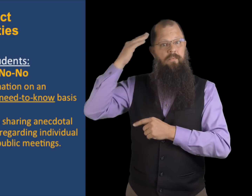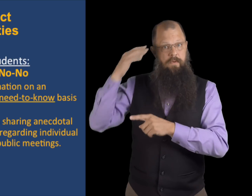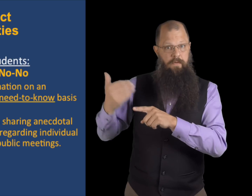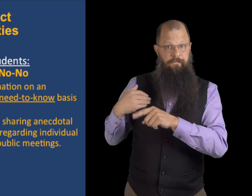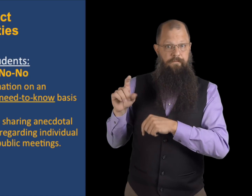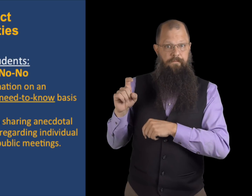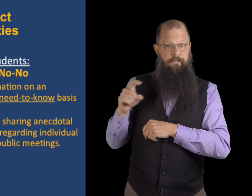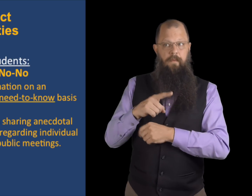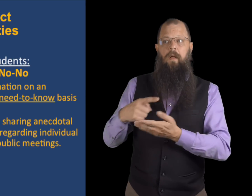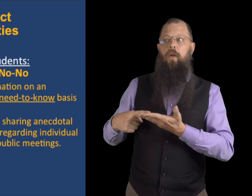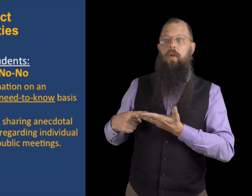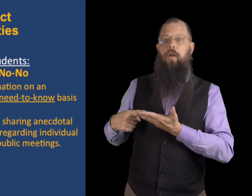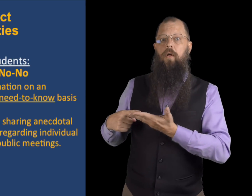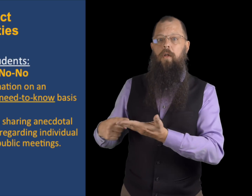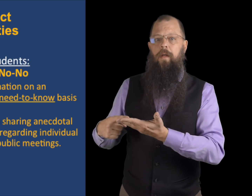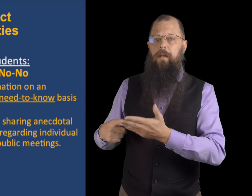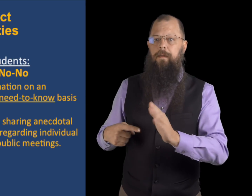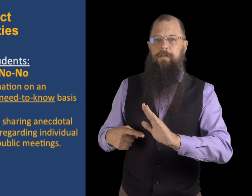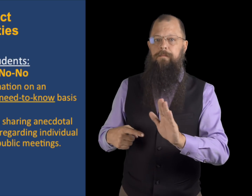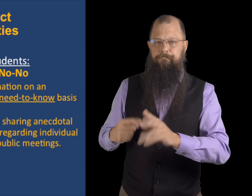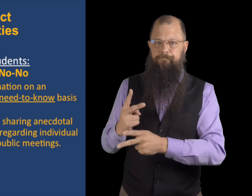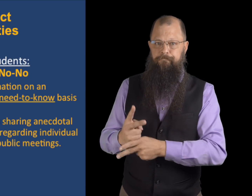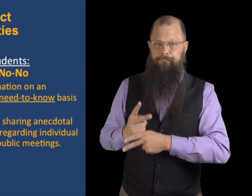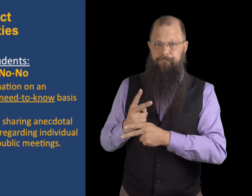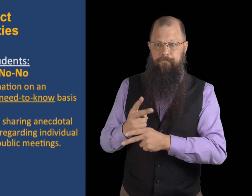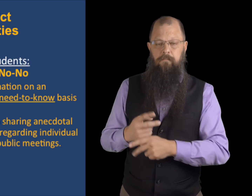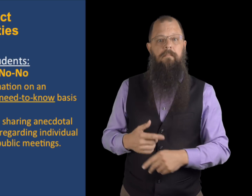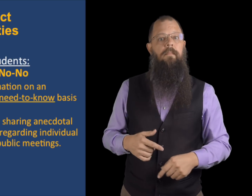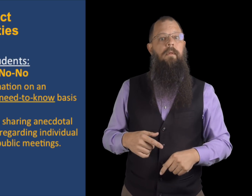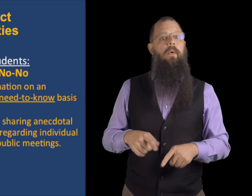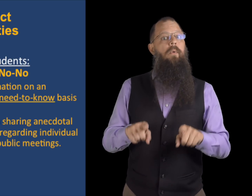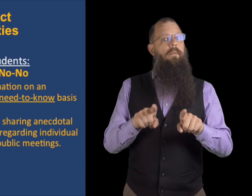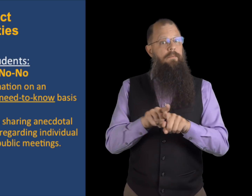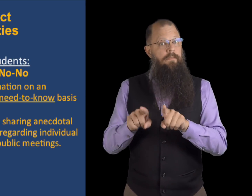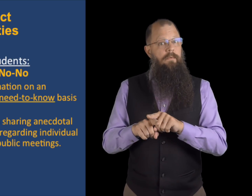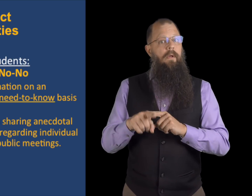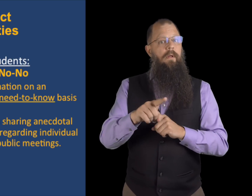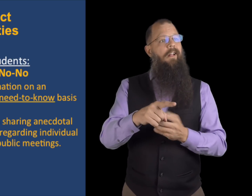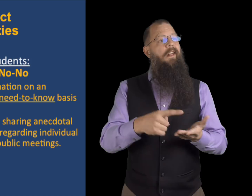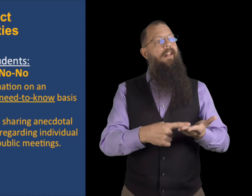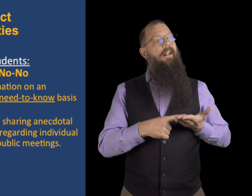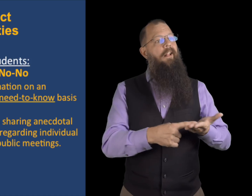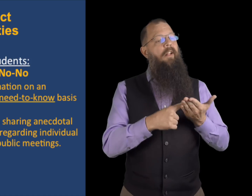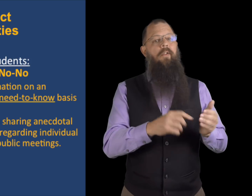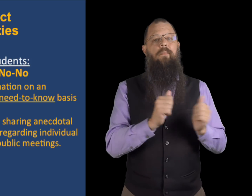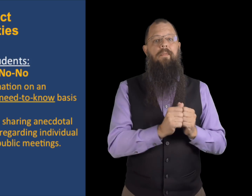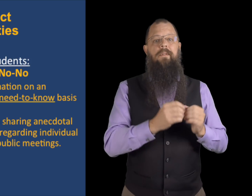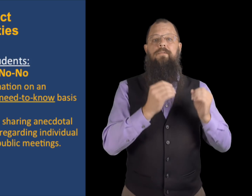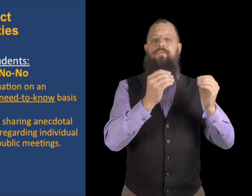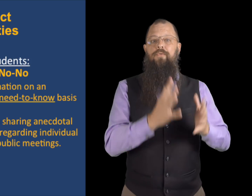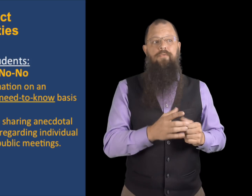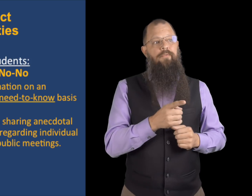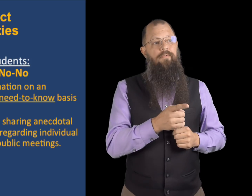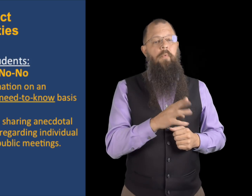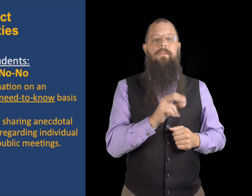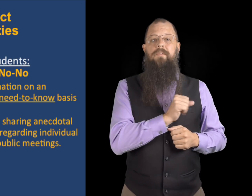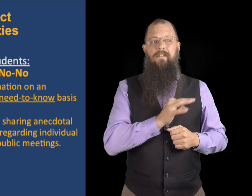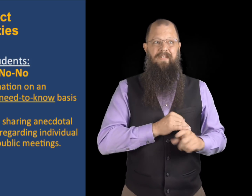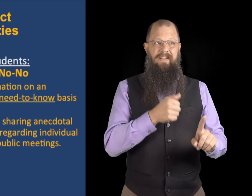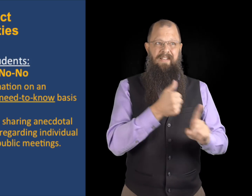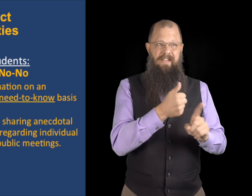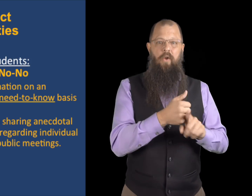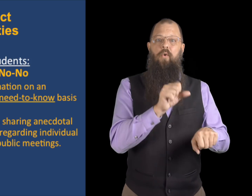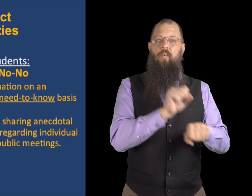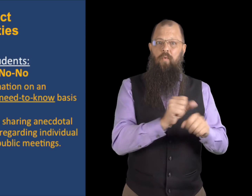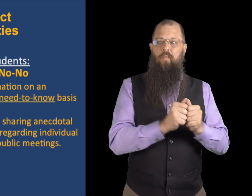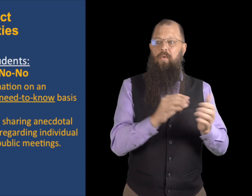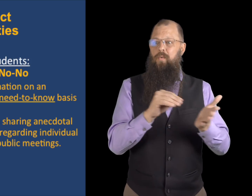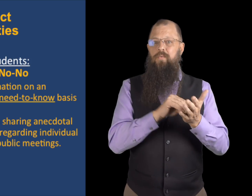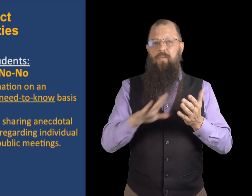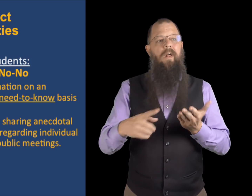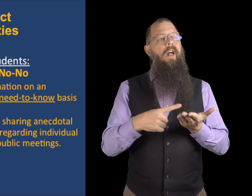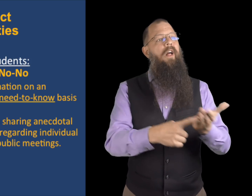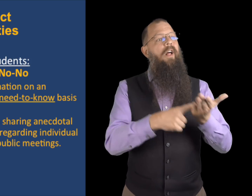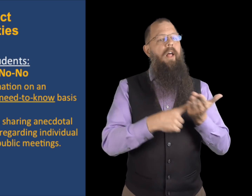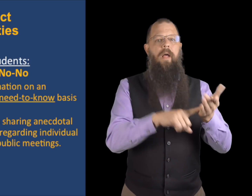need-to-know basis. Also refrain from sharing anecdotal information regarding